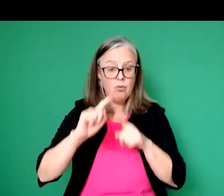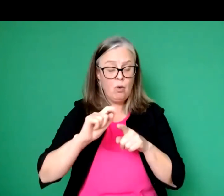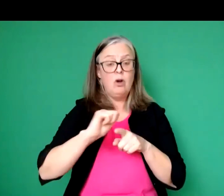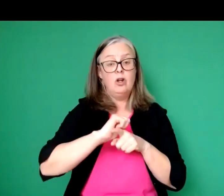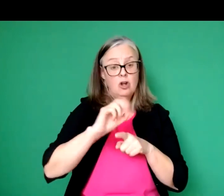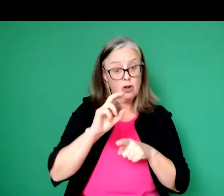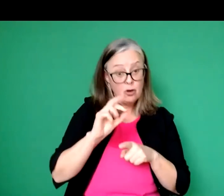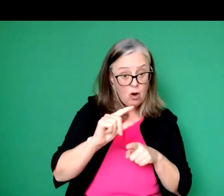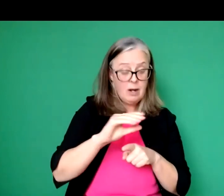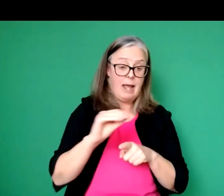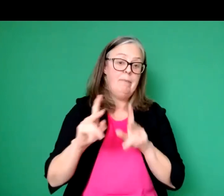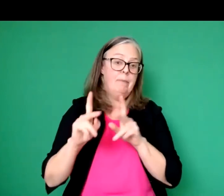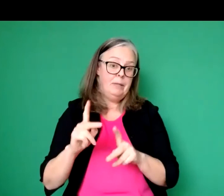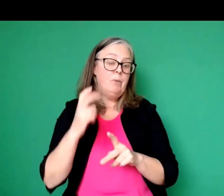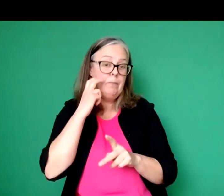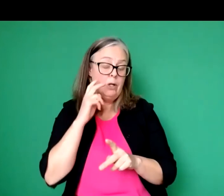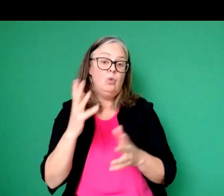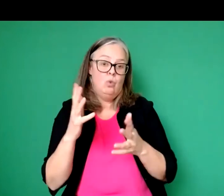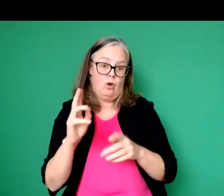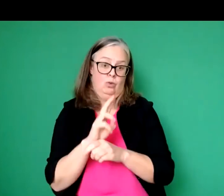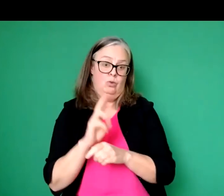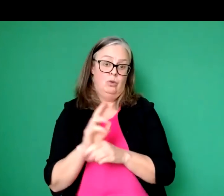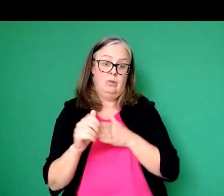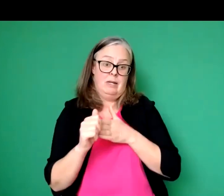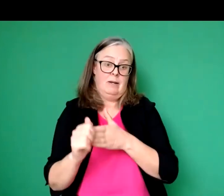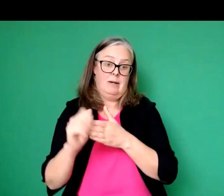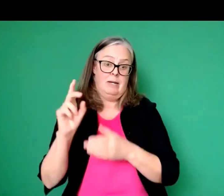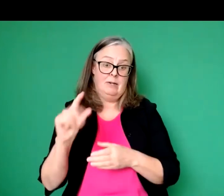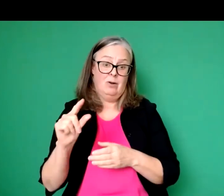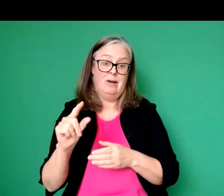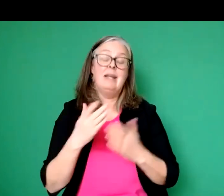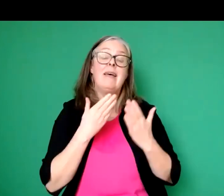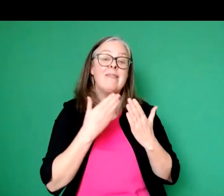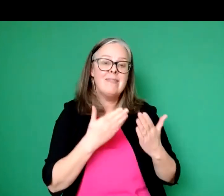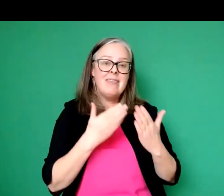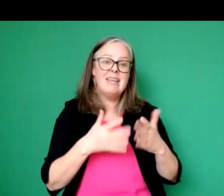blind people who wish to use guide dogs and thankfully our american counterpart schools